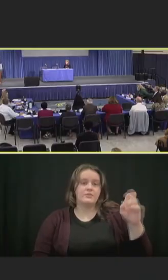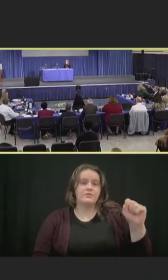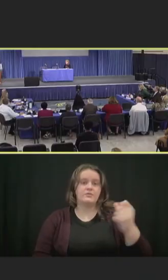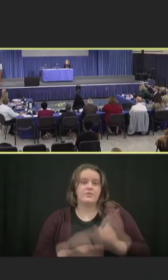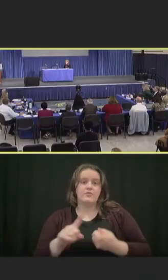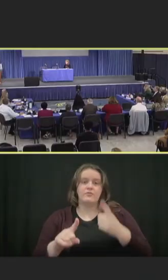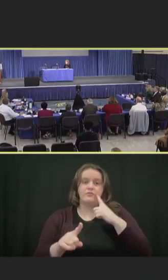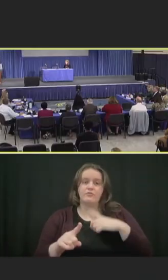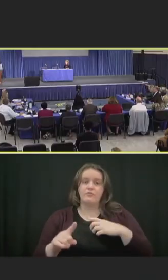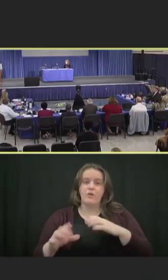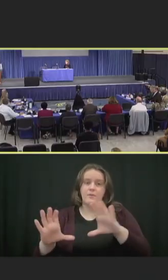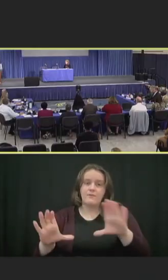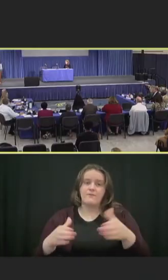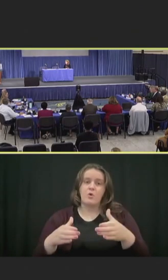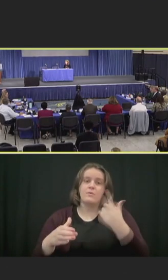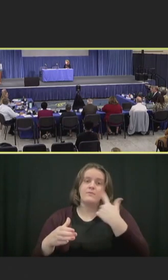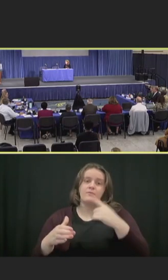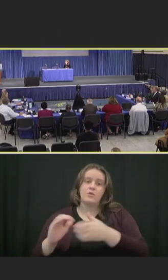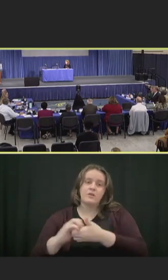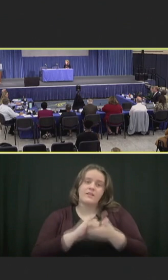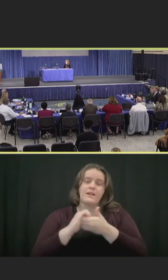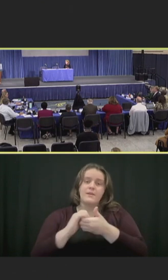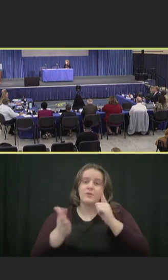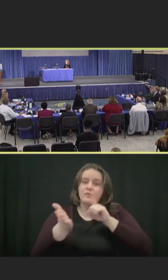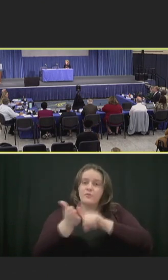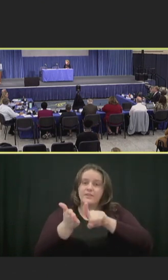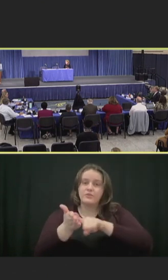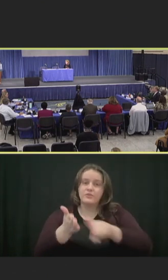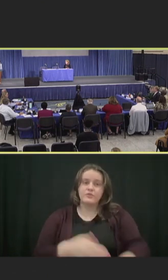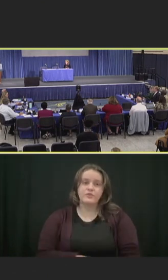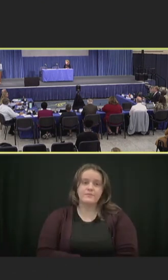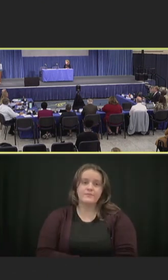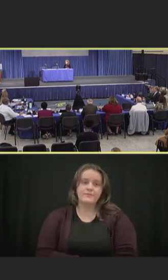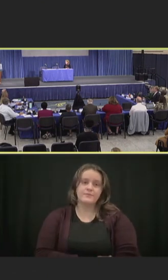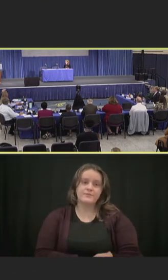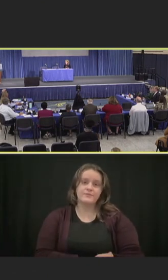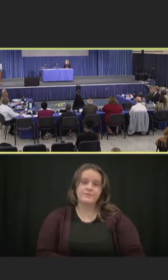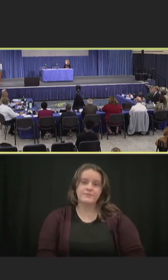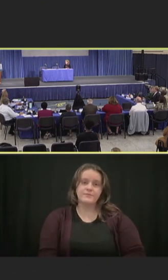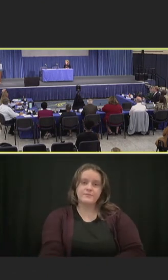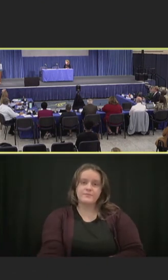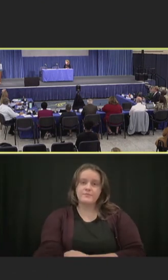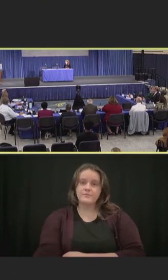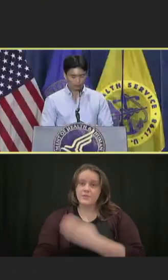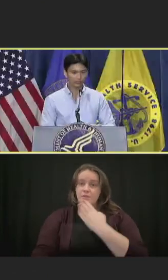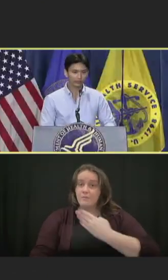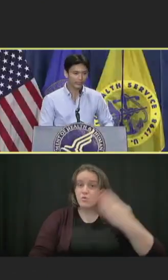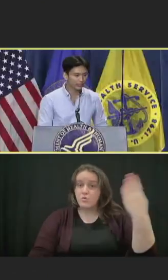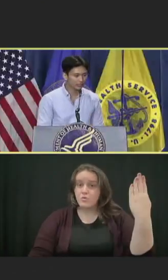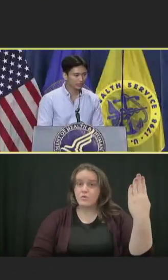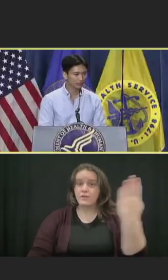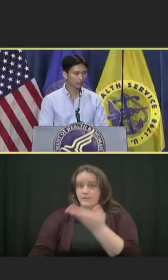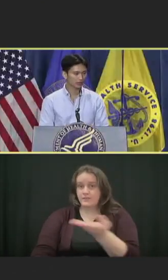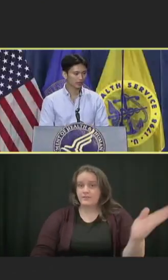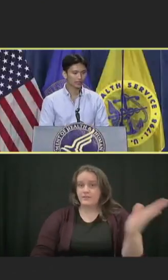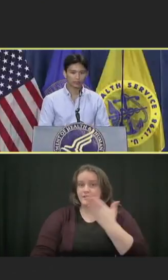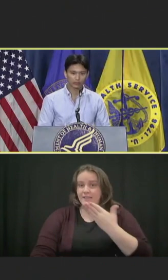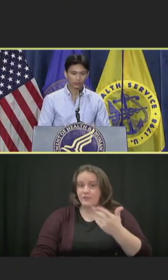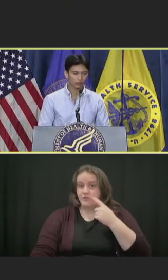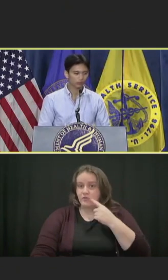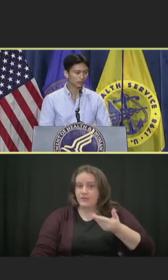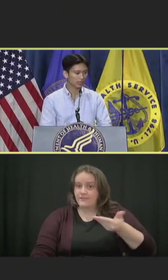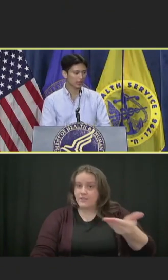Mitchell Leus: Good morning, everyone. Thank you for the invitation. My name is Mitchell.